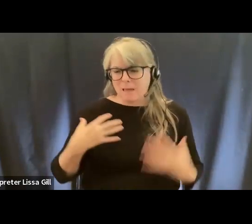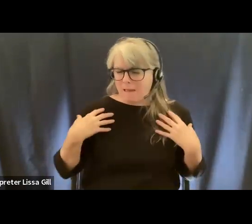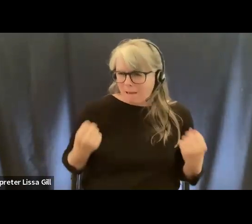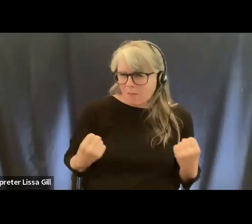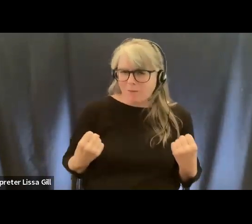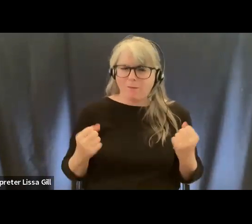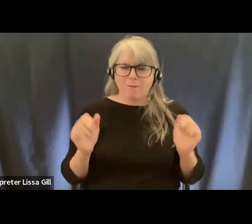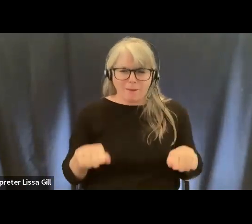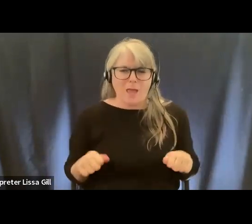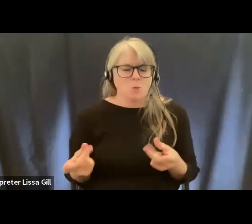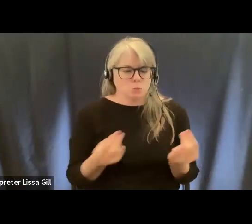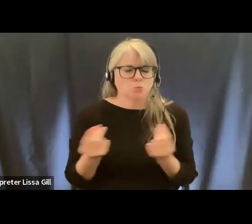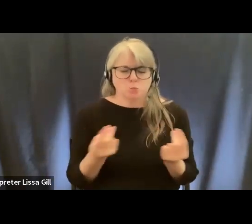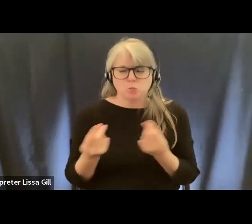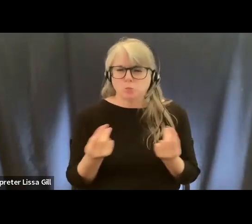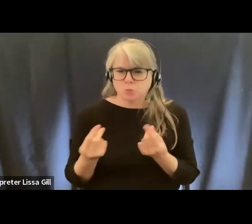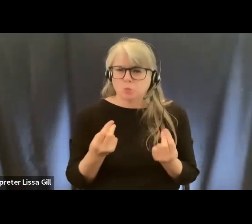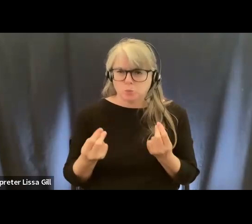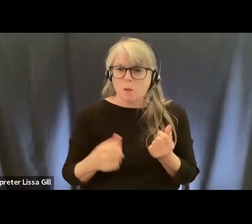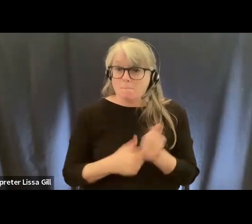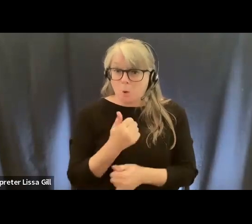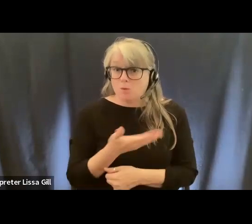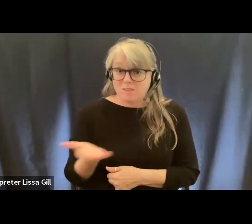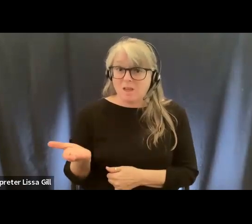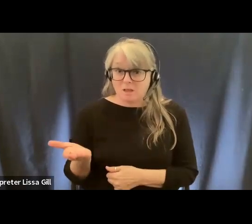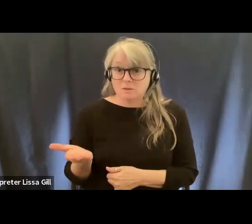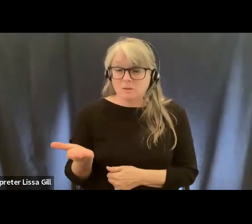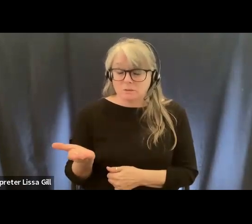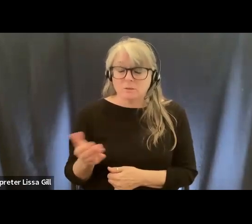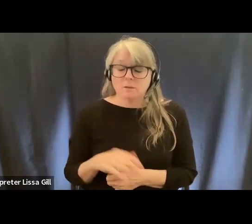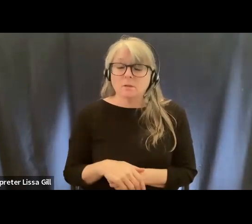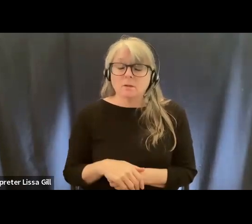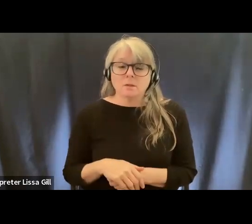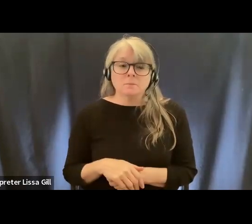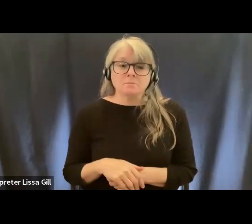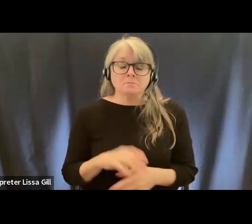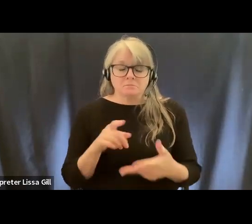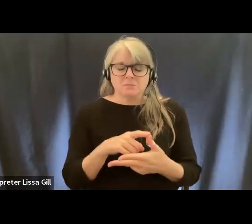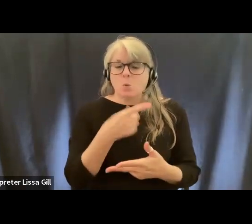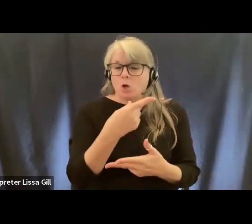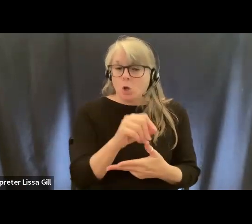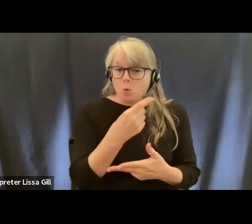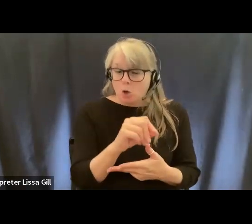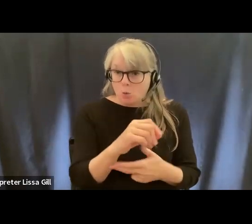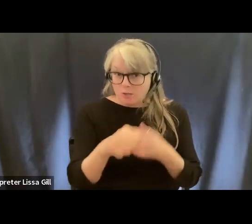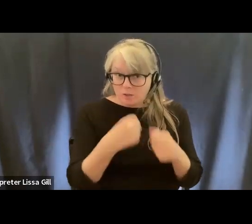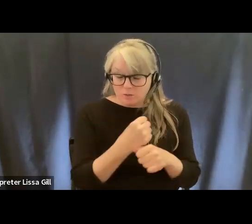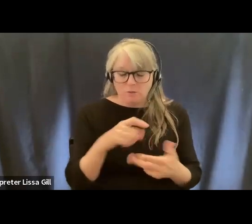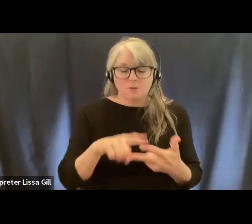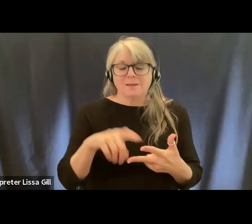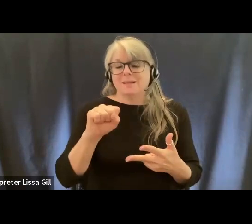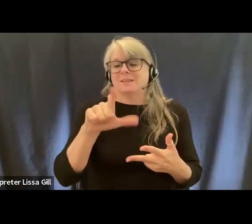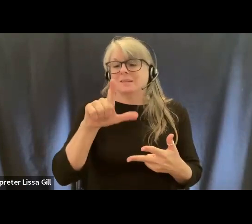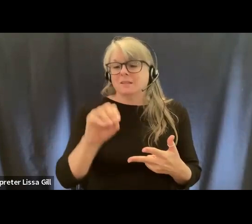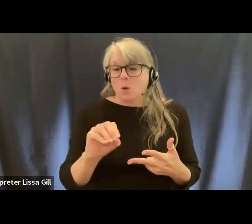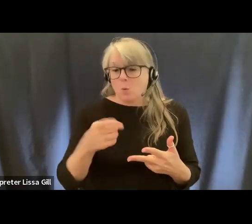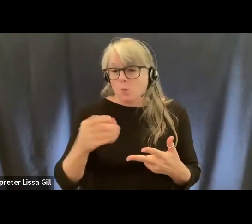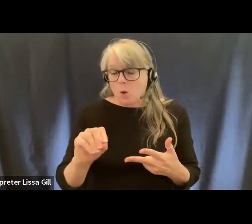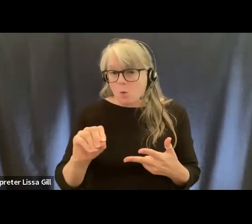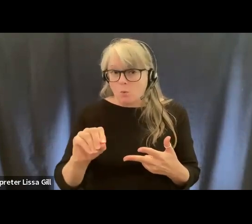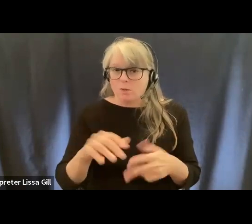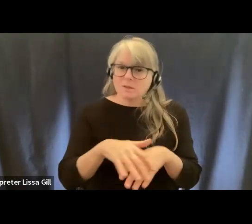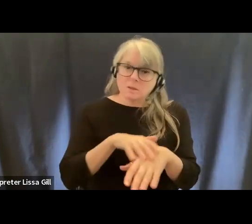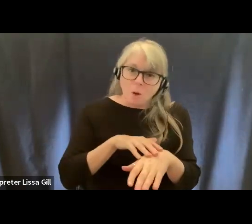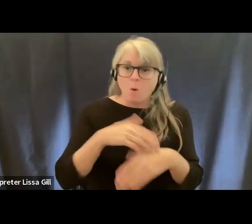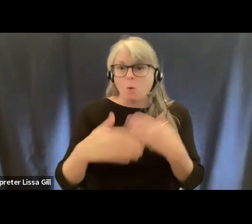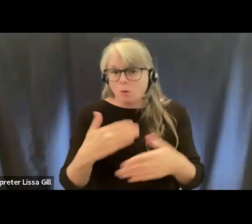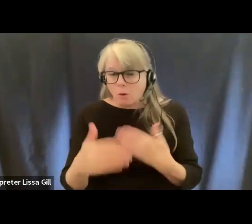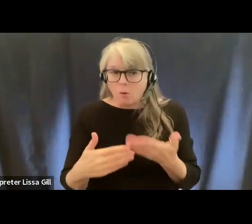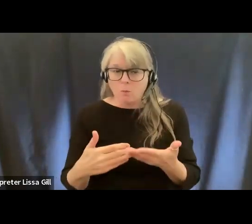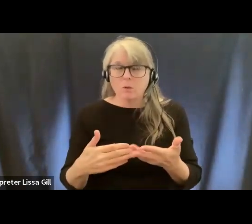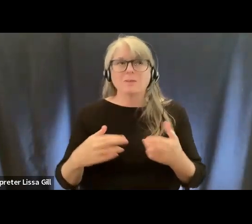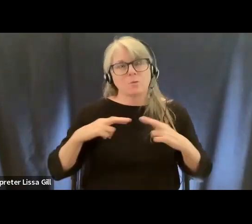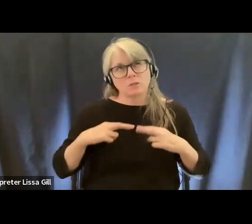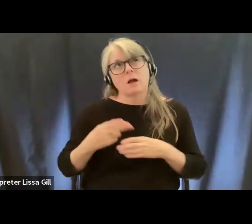Before they retired. Then we have the slow-go years. The slow-go years are You know, I've been retired for a while.